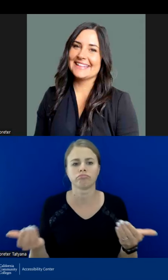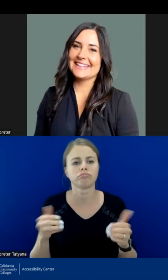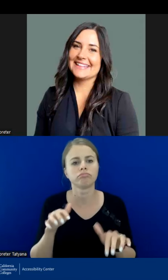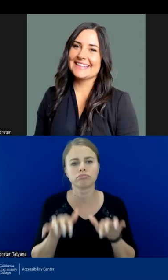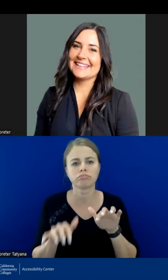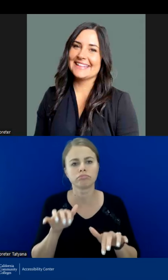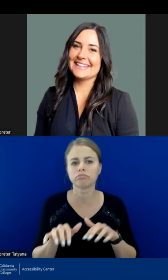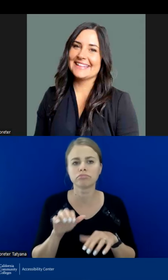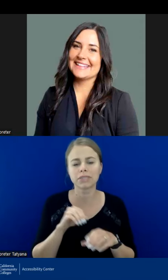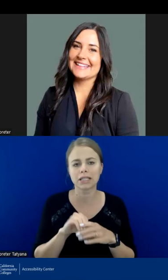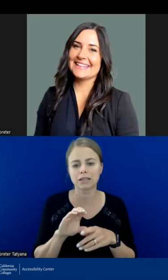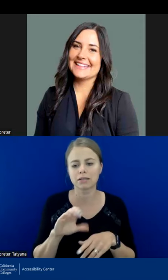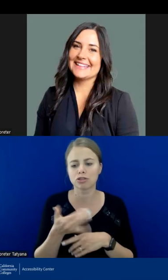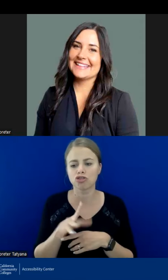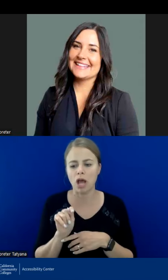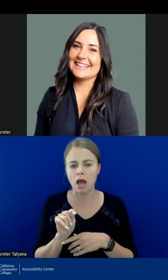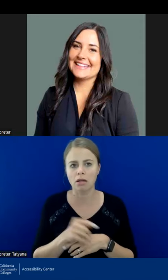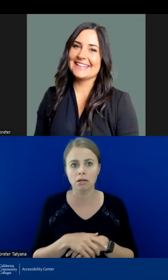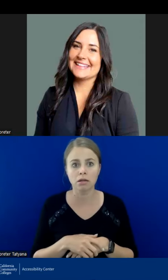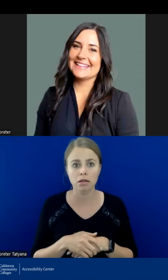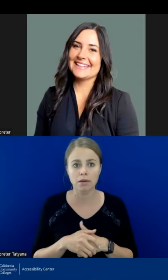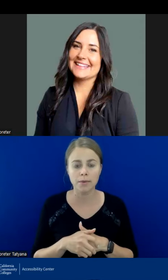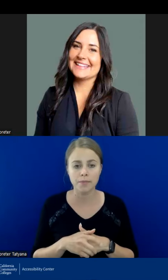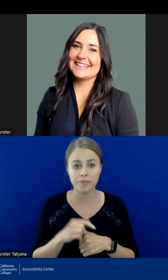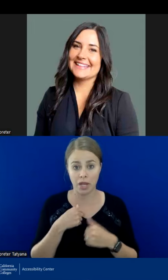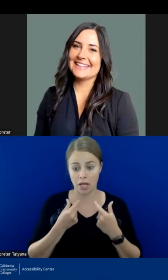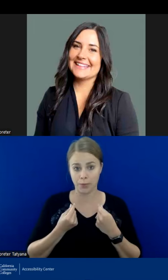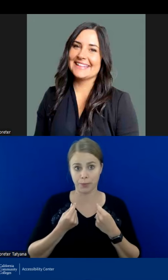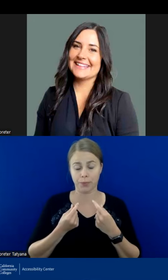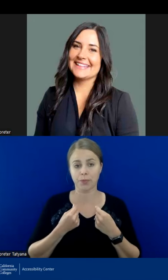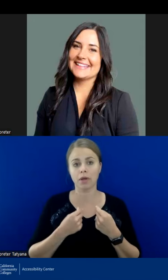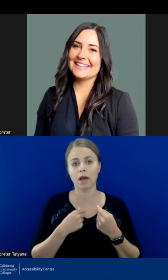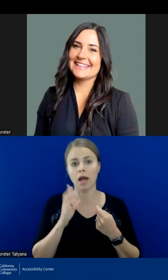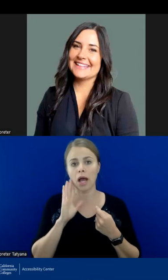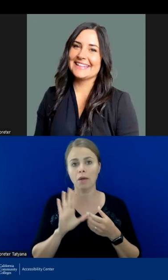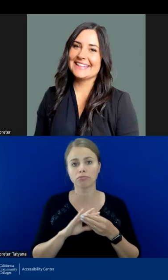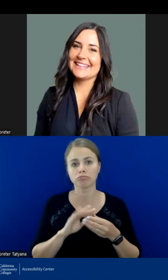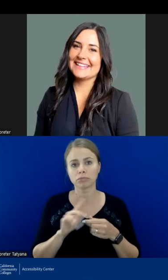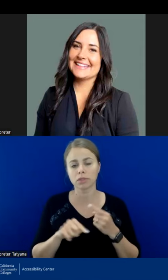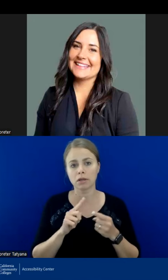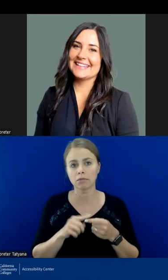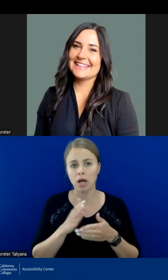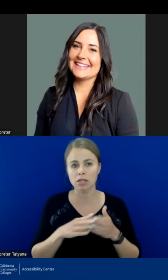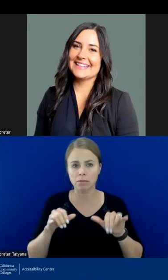And what I will do, I will speak about some common requirements for tables.